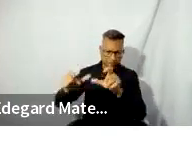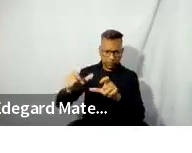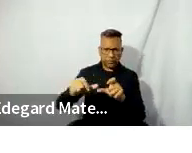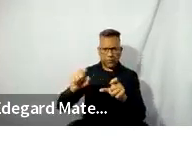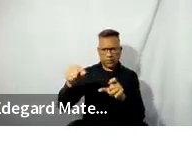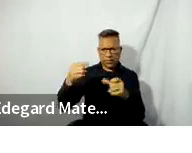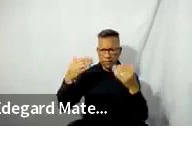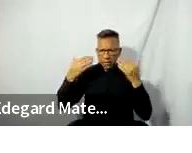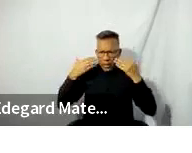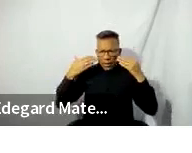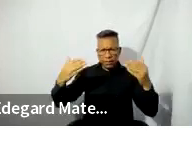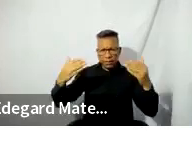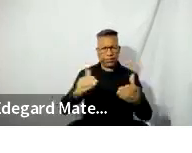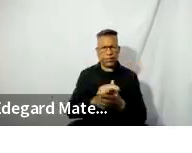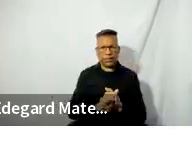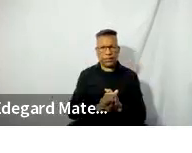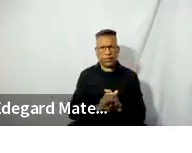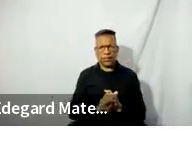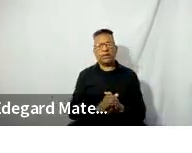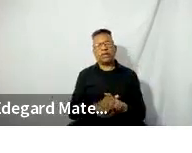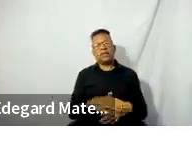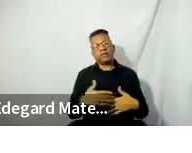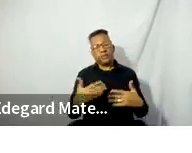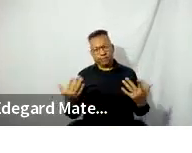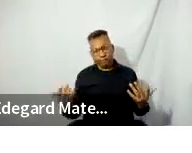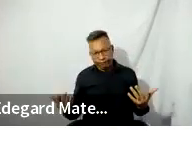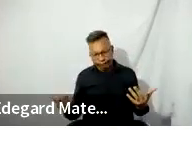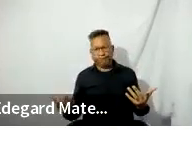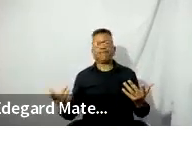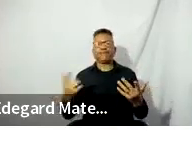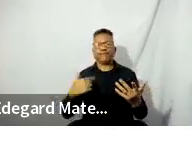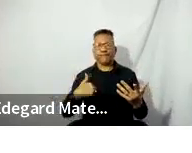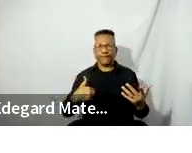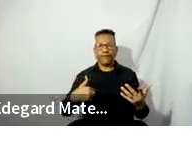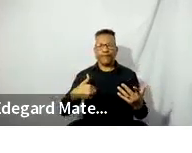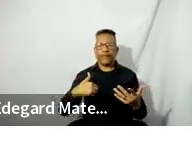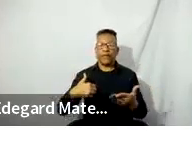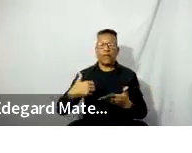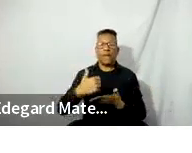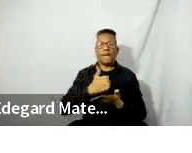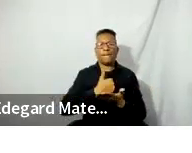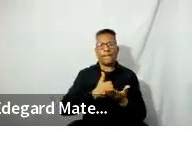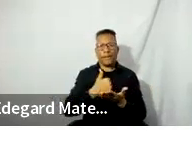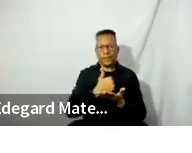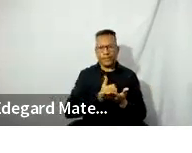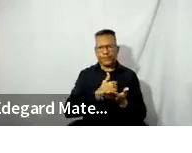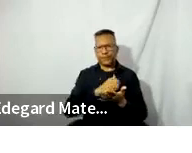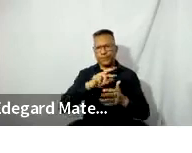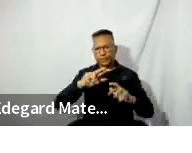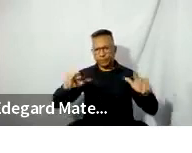zation, then the basic and zation, then the basic and most general activity of man, the difference tiates man from animals in man from animals.